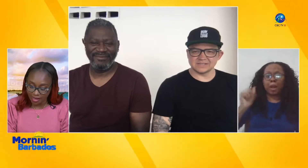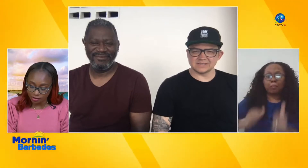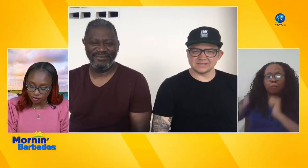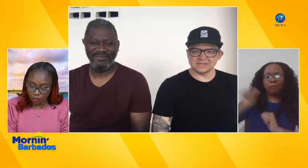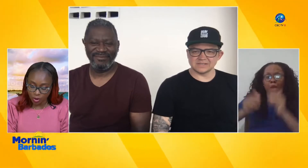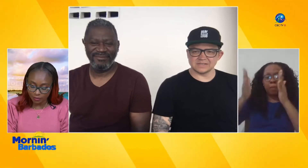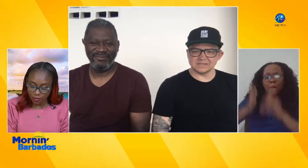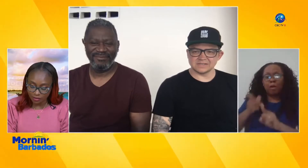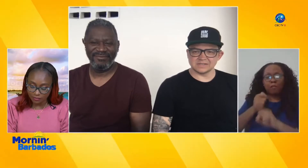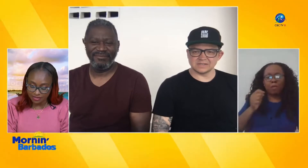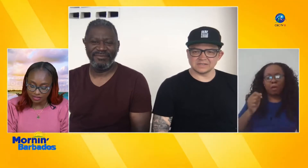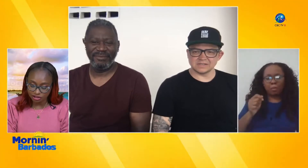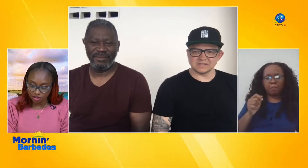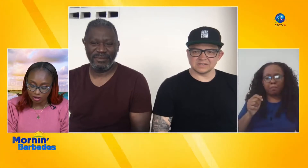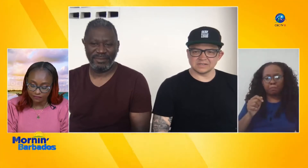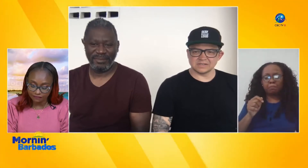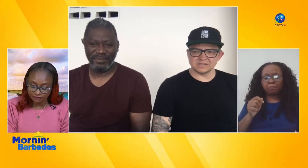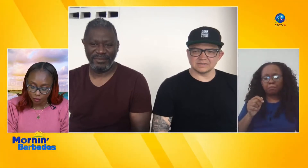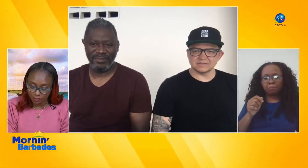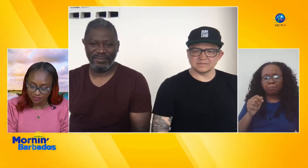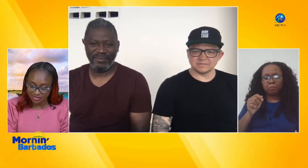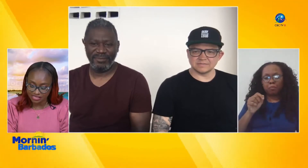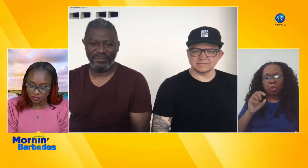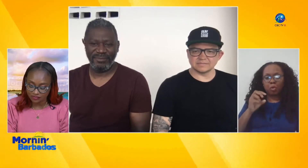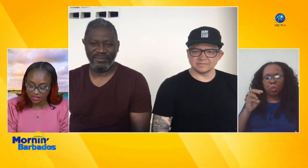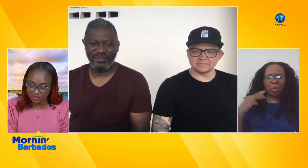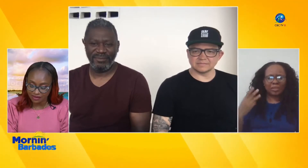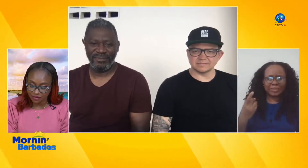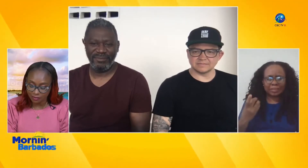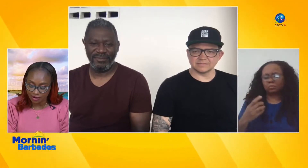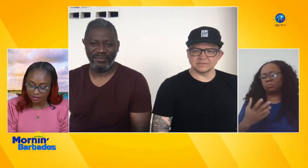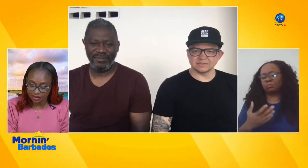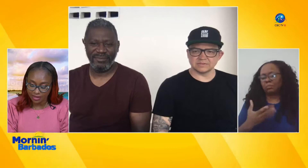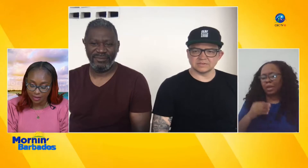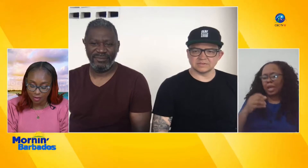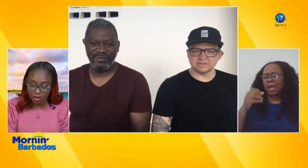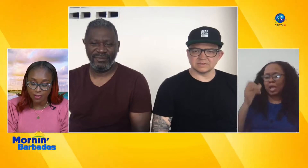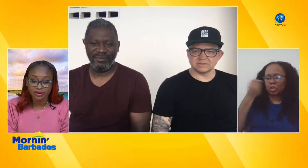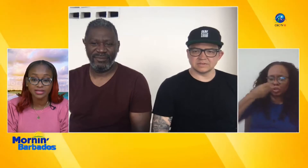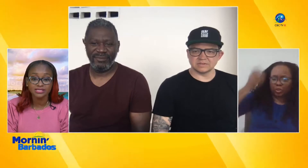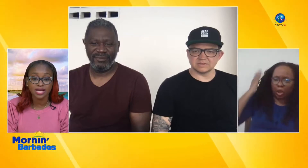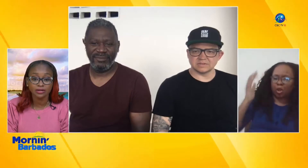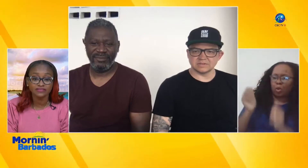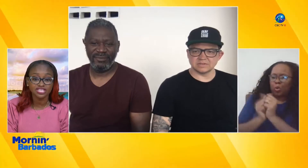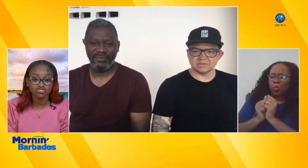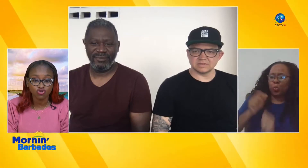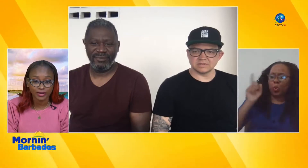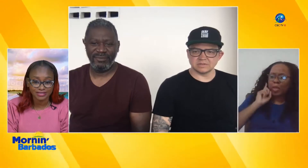i also want to welcome Mr Sean Forbes he's with the deaf American hip-hop artist out of Detroit